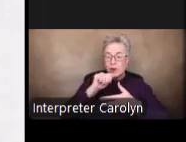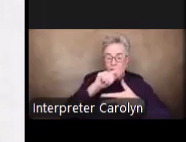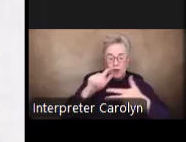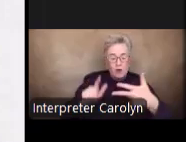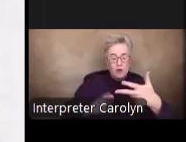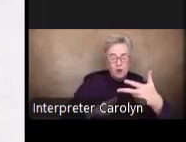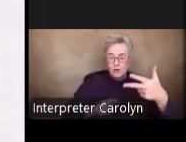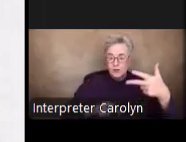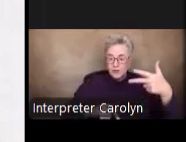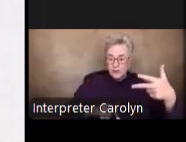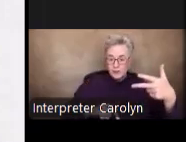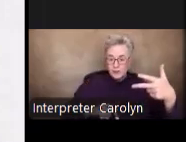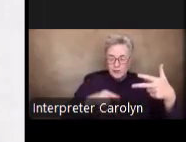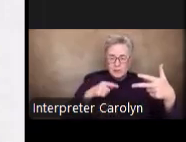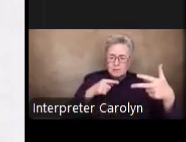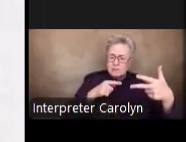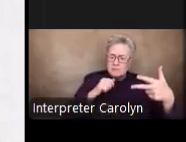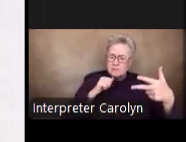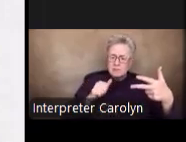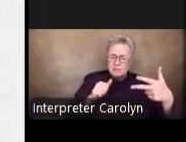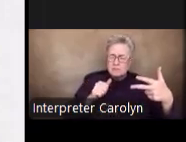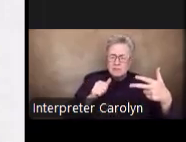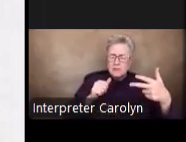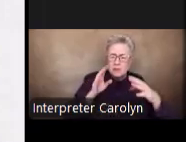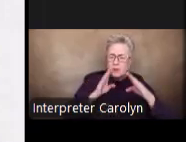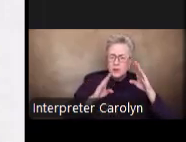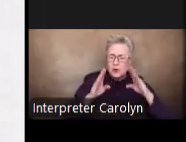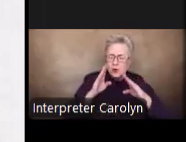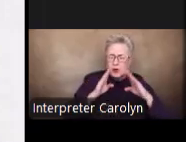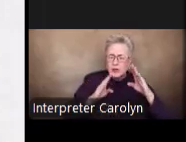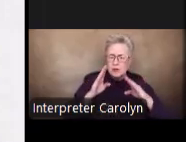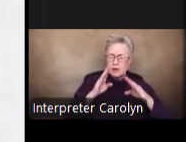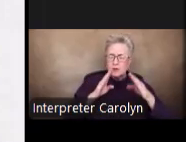and this isn't concerning. This is that idea of